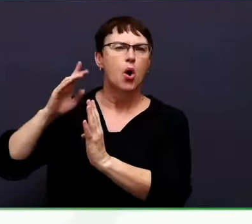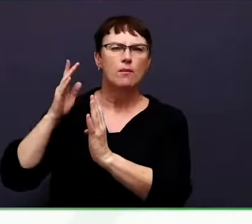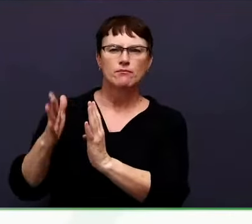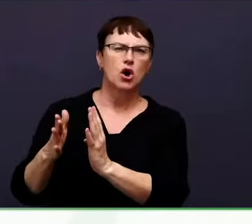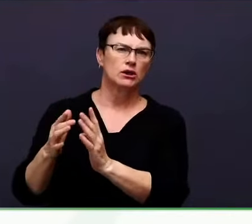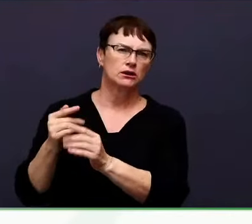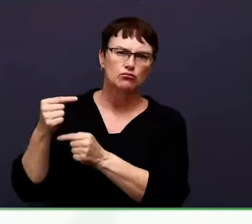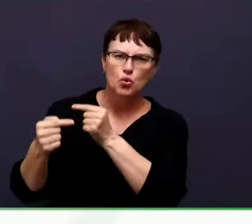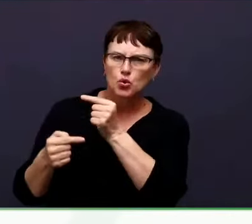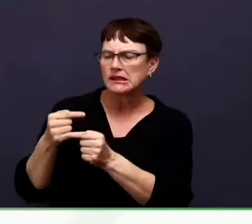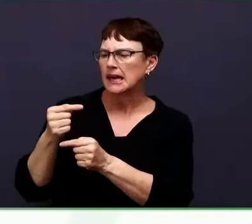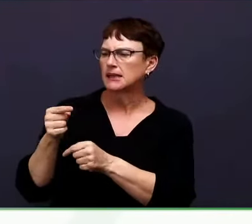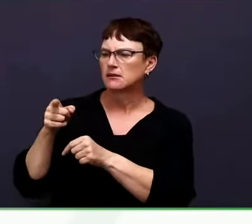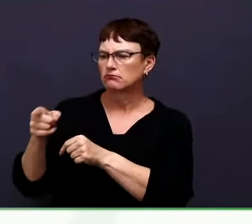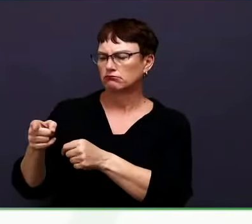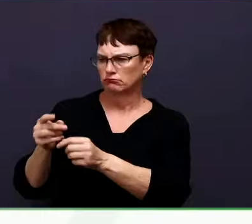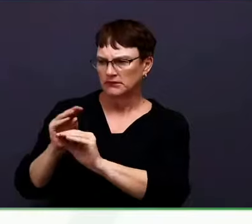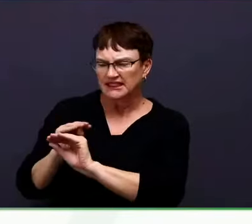First, developing the self-efficacy.